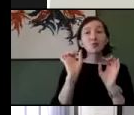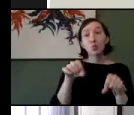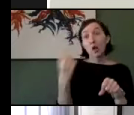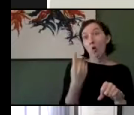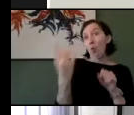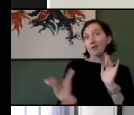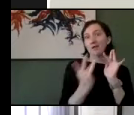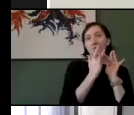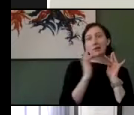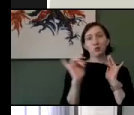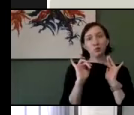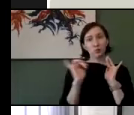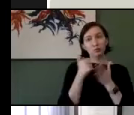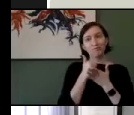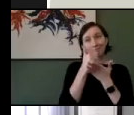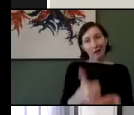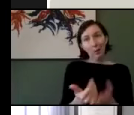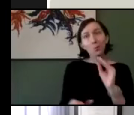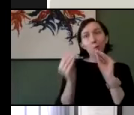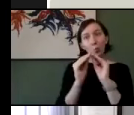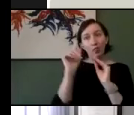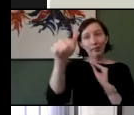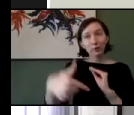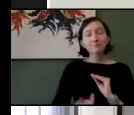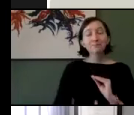The learning objectives are well defined here.